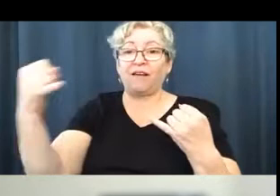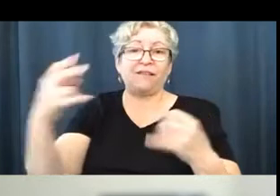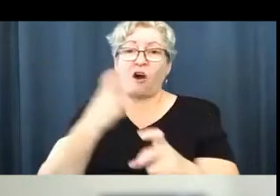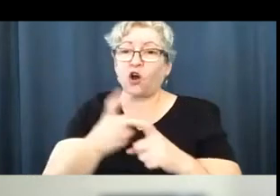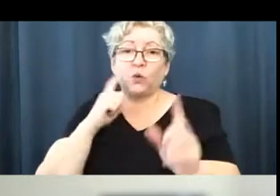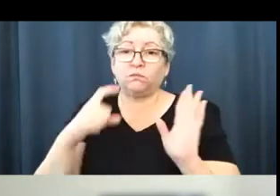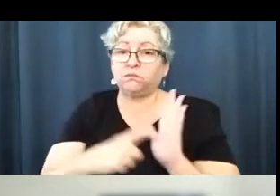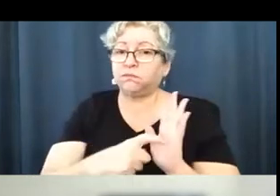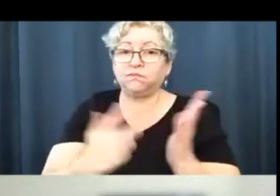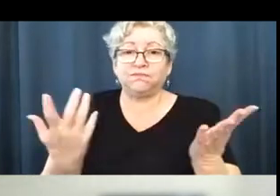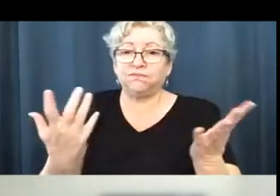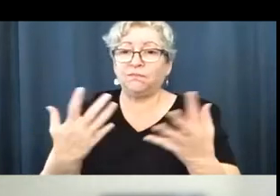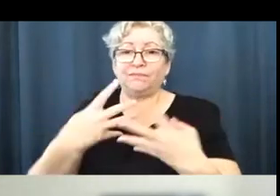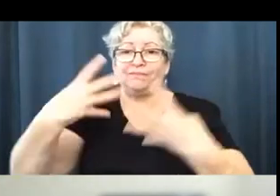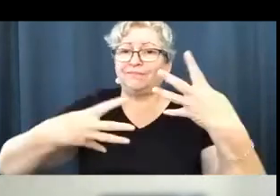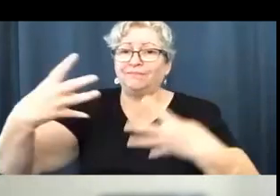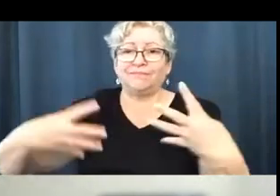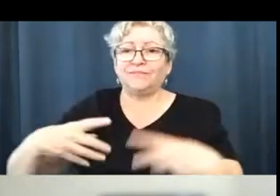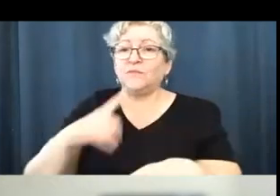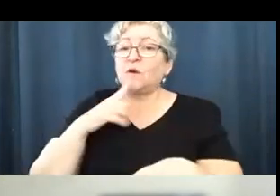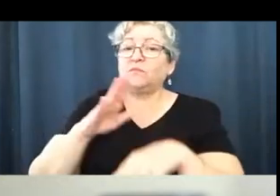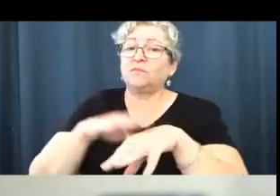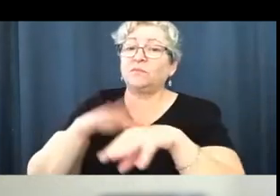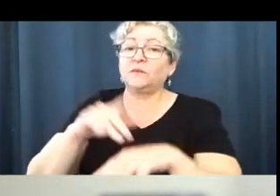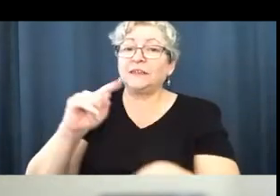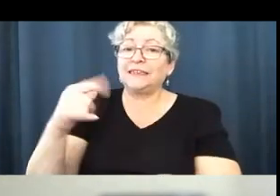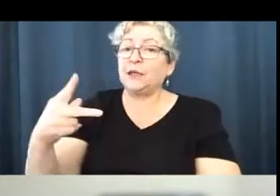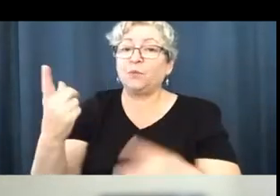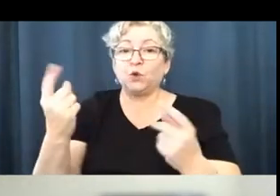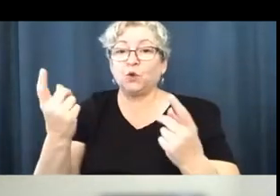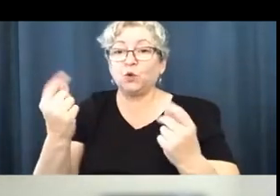So, a tip would be to instead of having just color